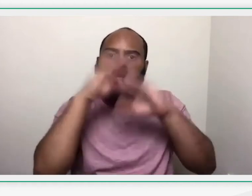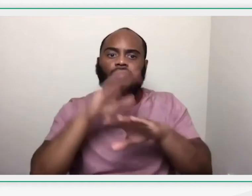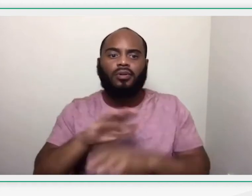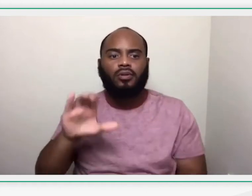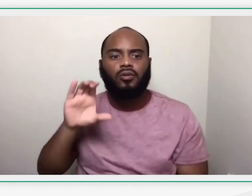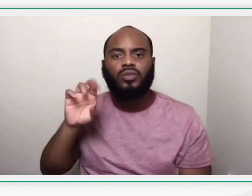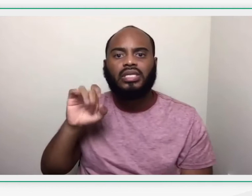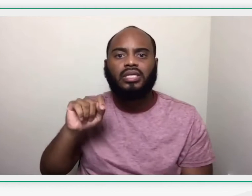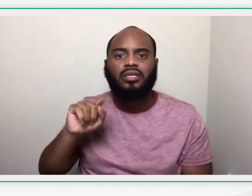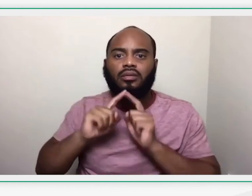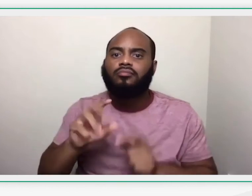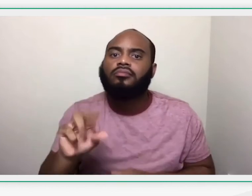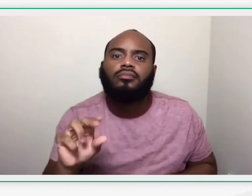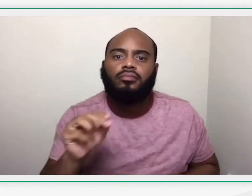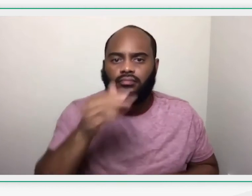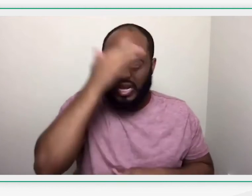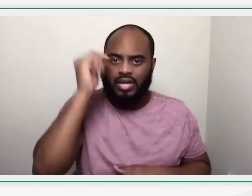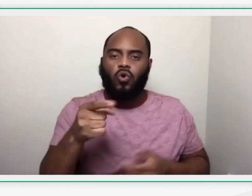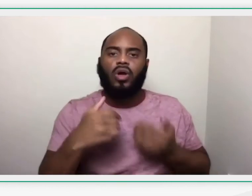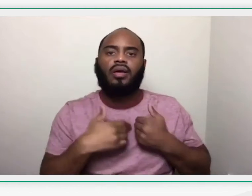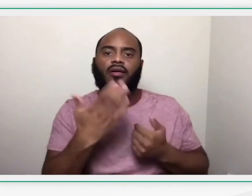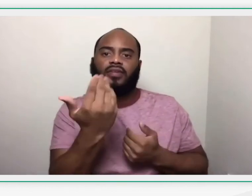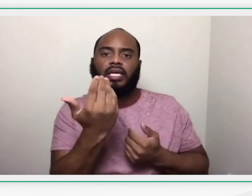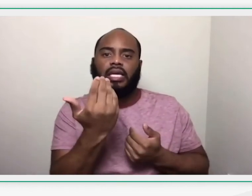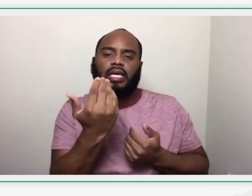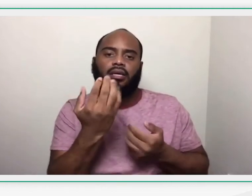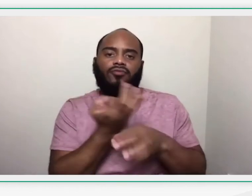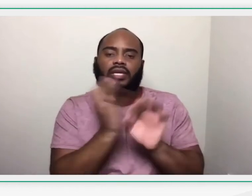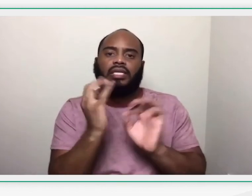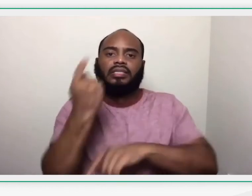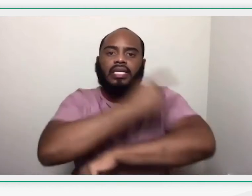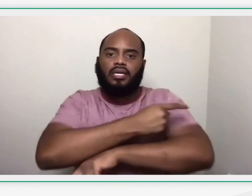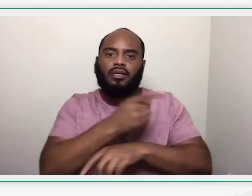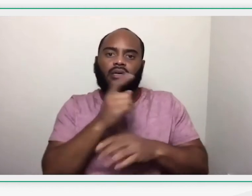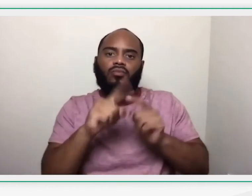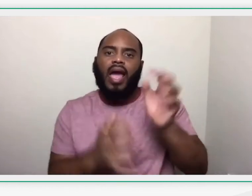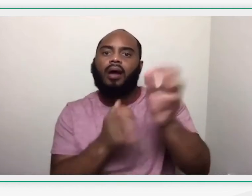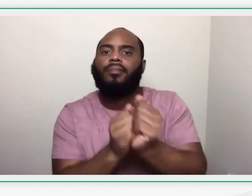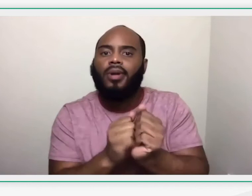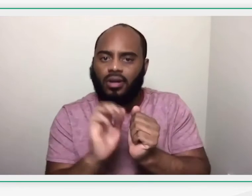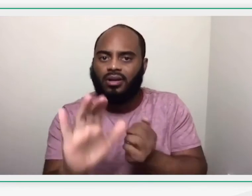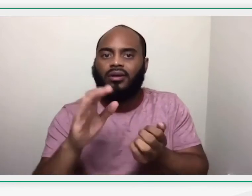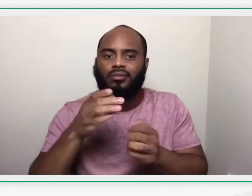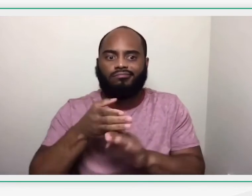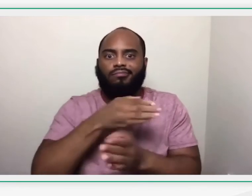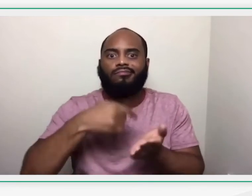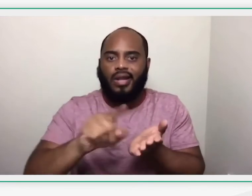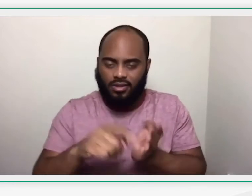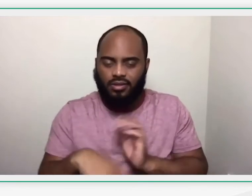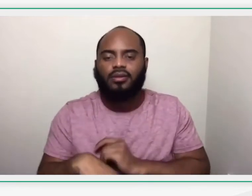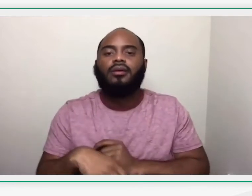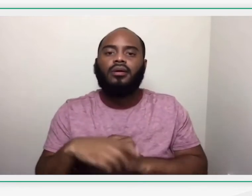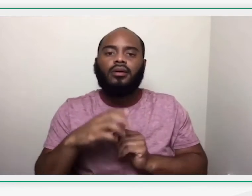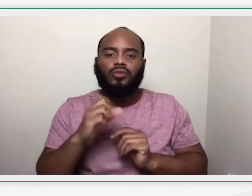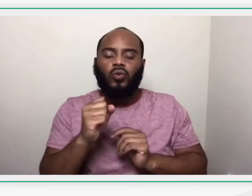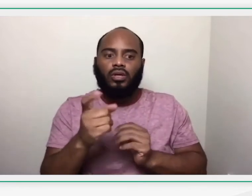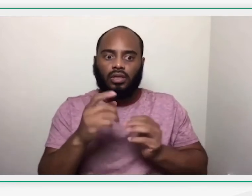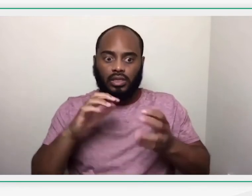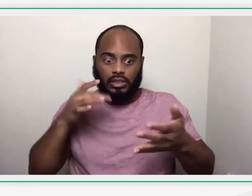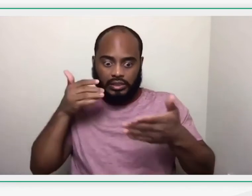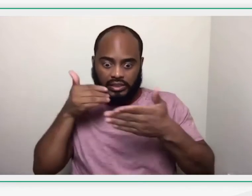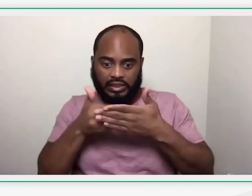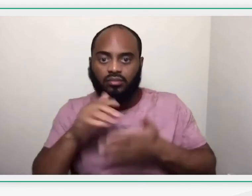the day your payment was due. And if you can make a payment within the grace period, that won't be reported to the credit agencies.